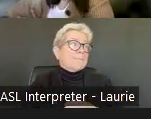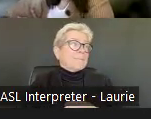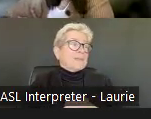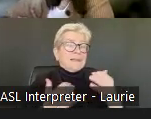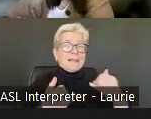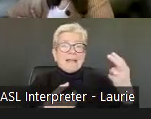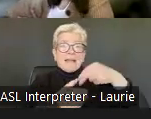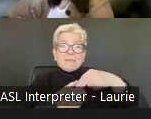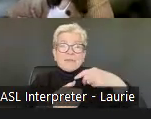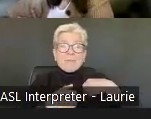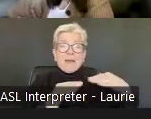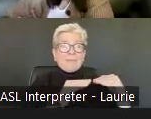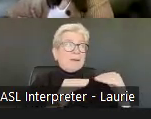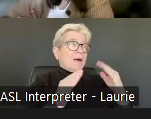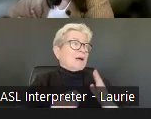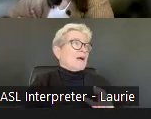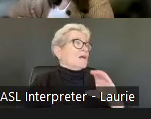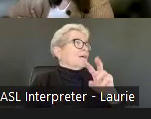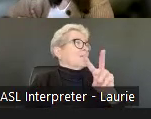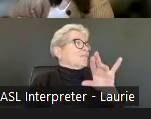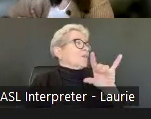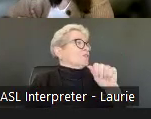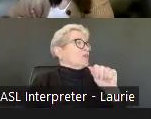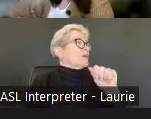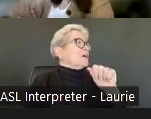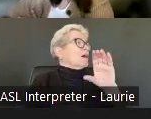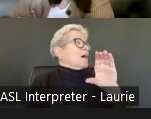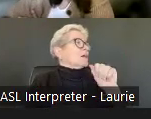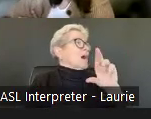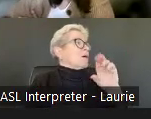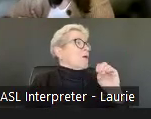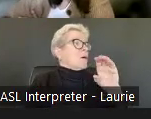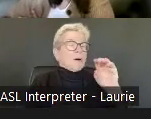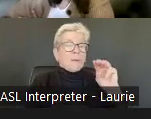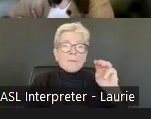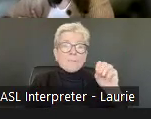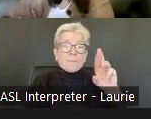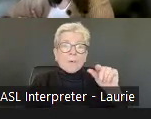by my colleague Virginia Carol Morales, our OSPI Asst Director of Multilingual